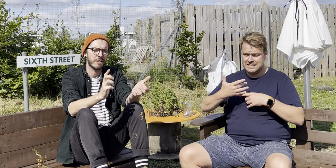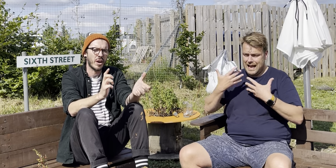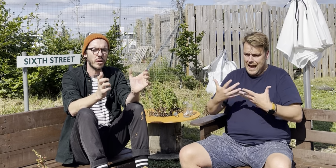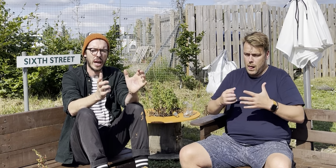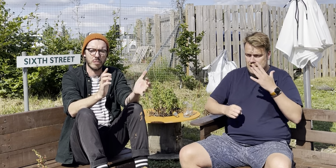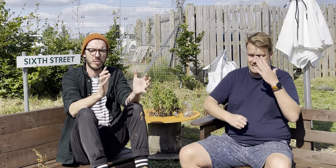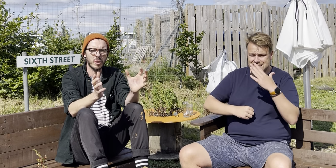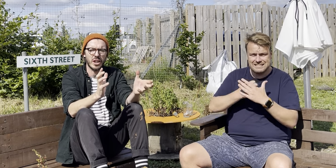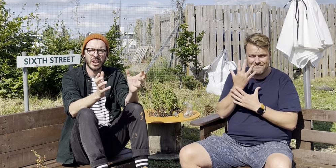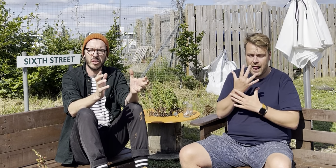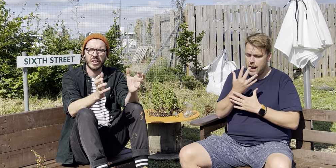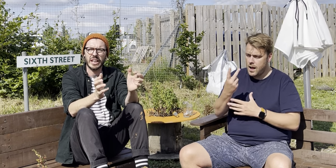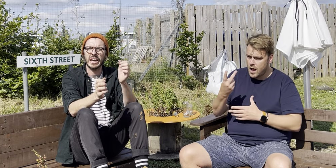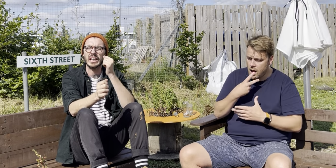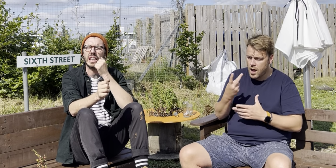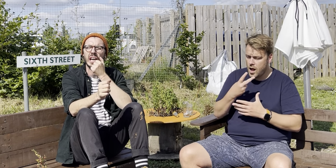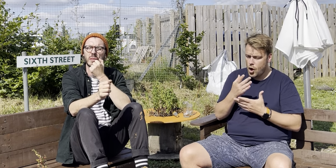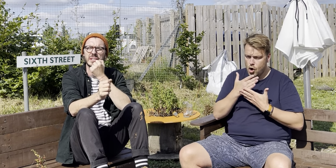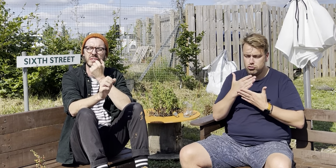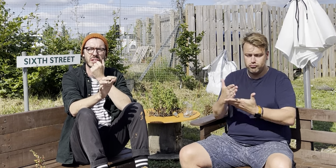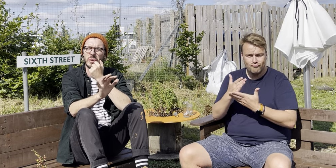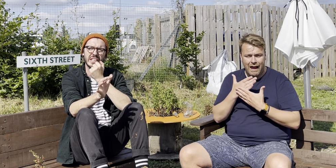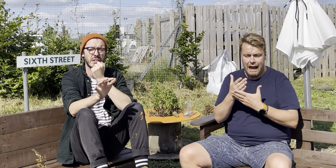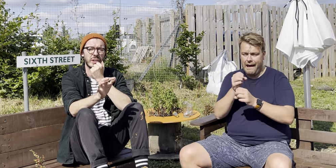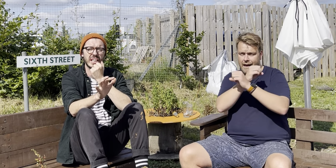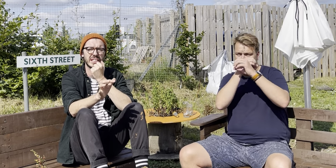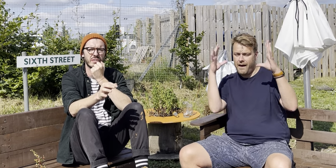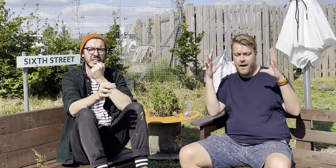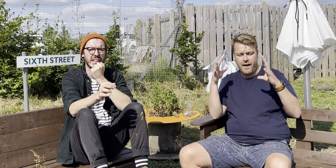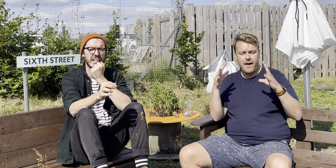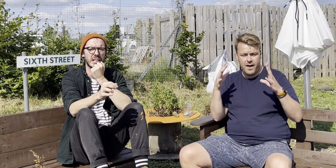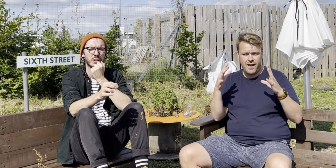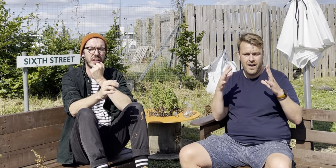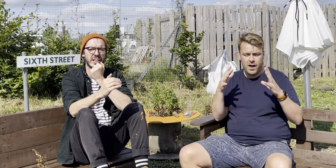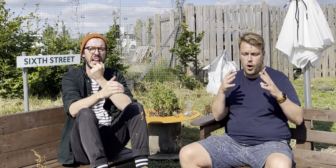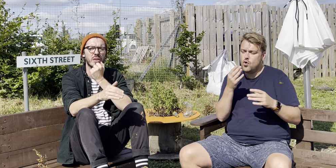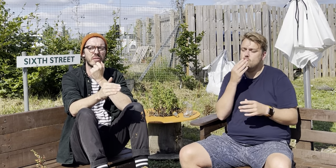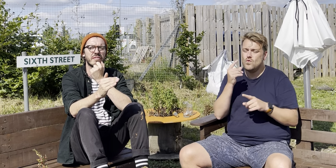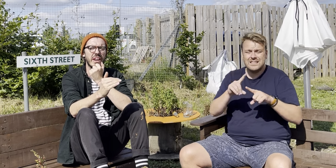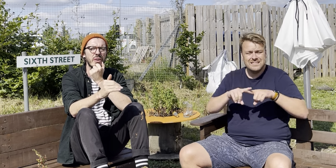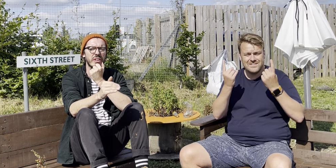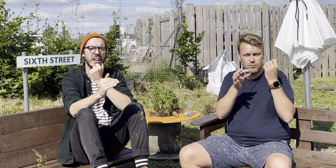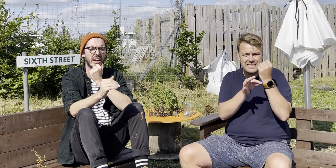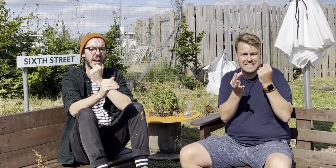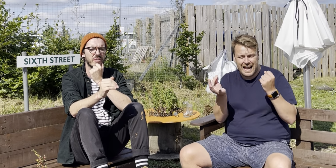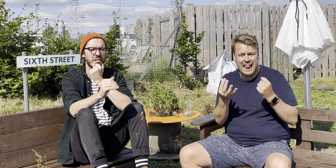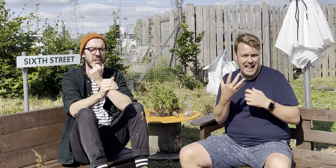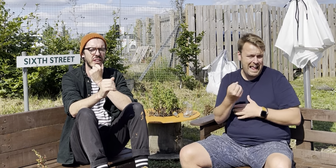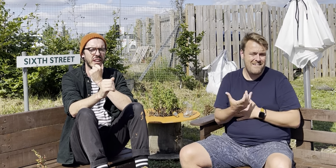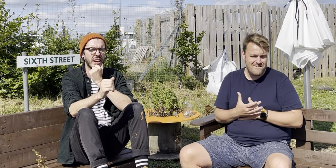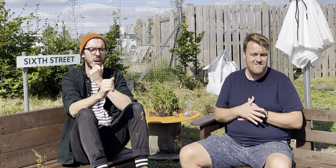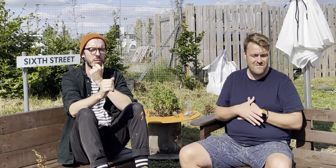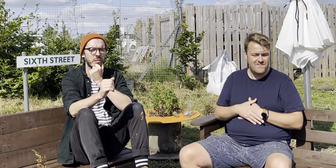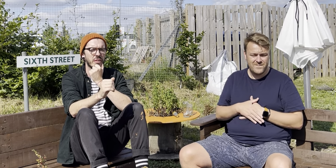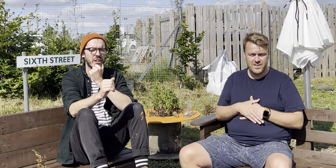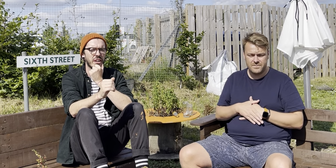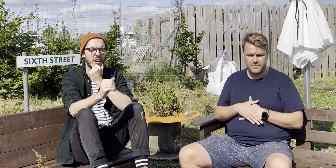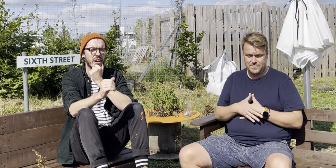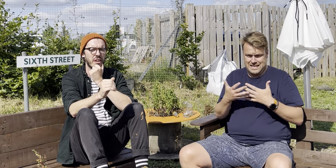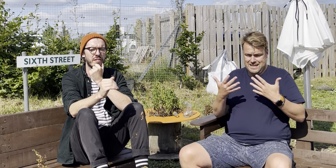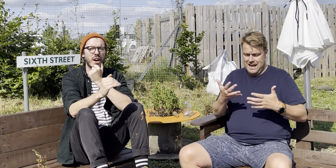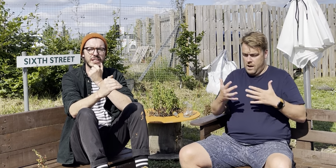vocab working really in different within different techniques where i now feel that i have a far